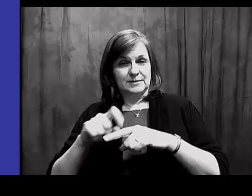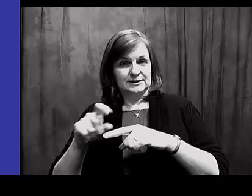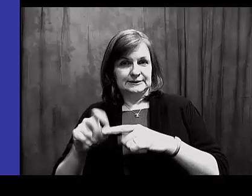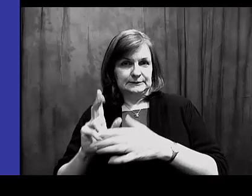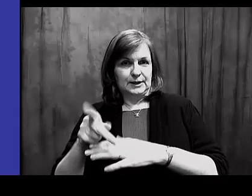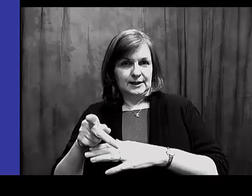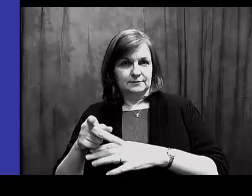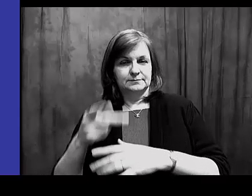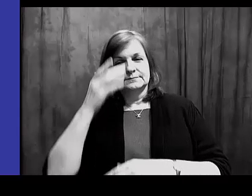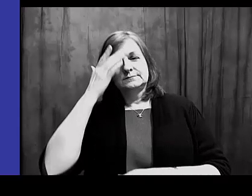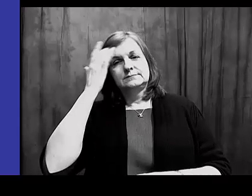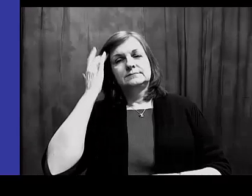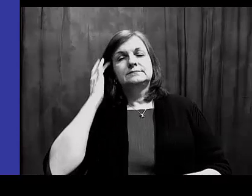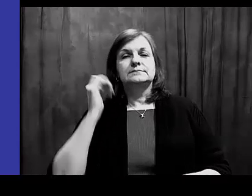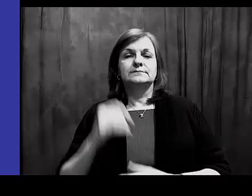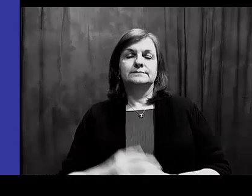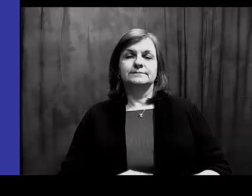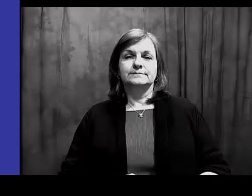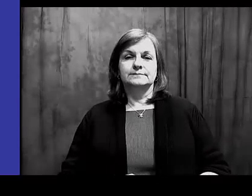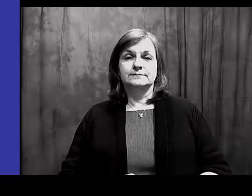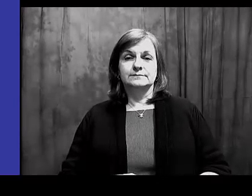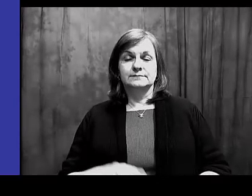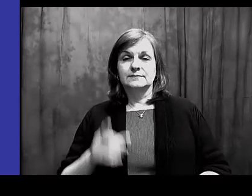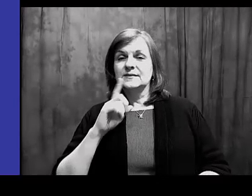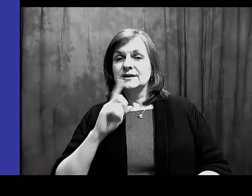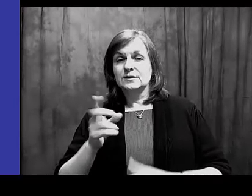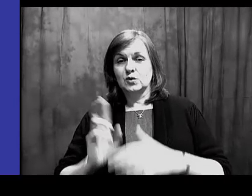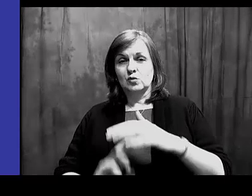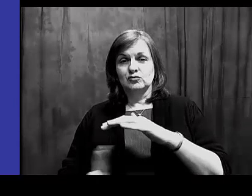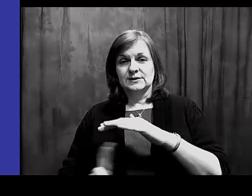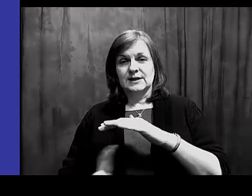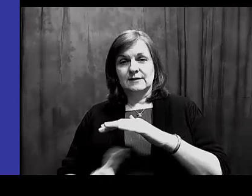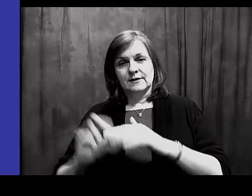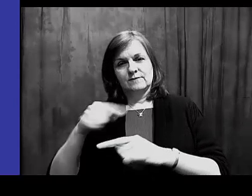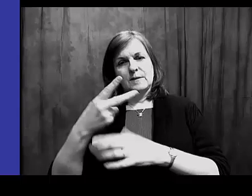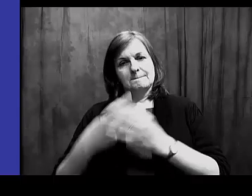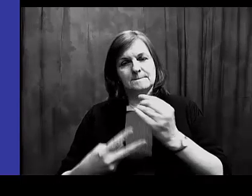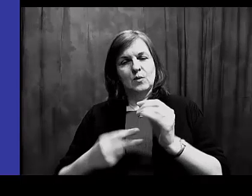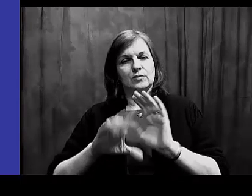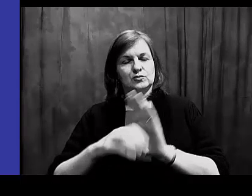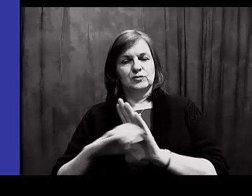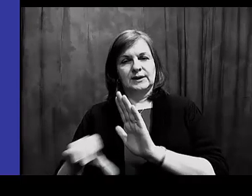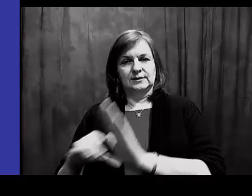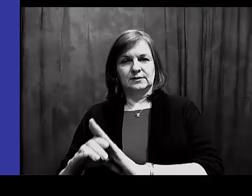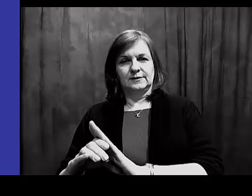"P dad" is recessive